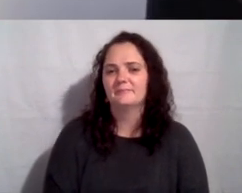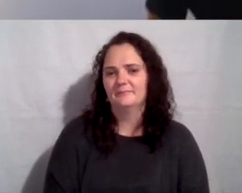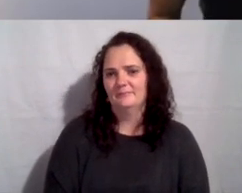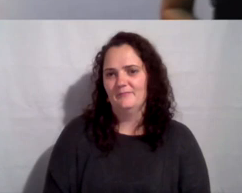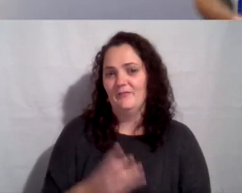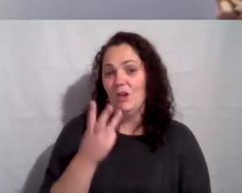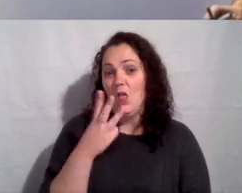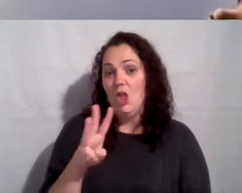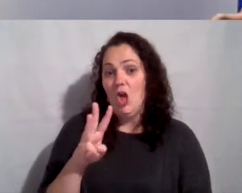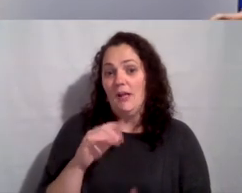Alright we've got about 30 more